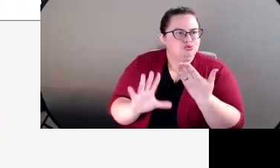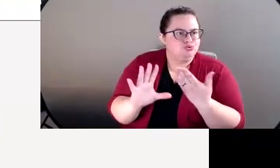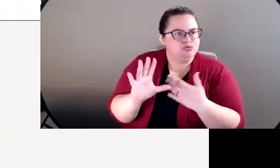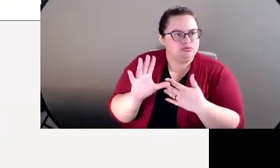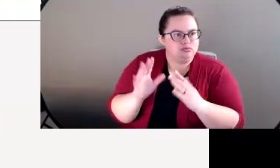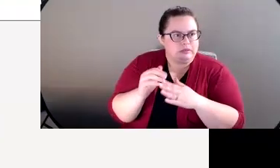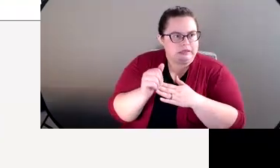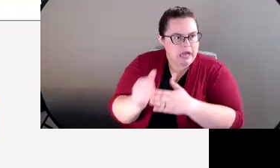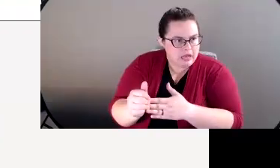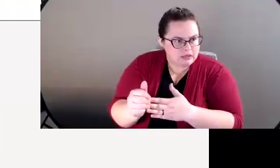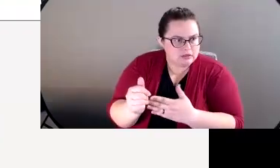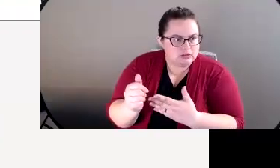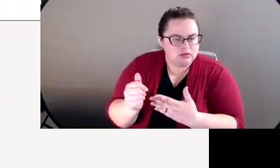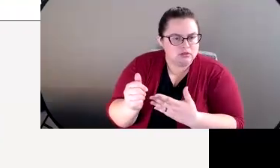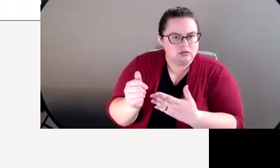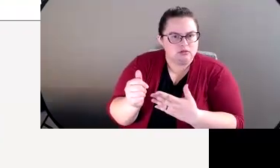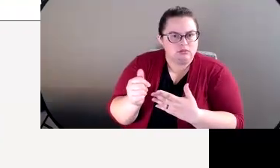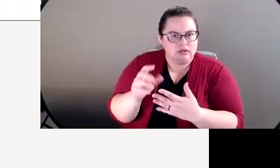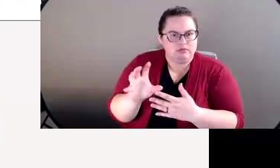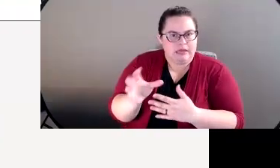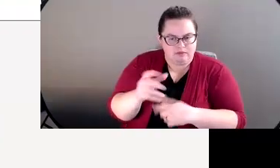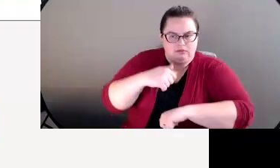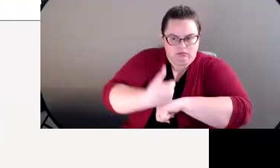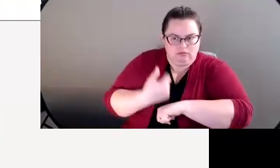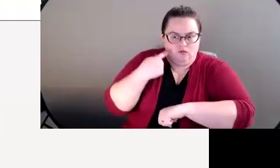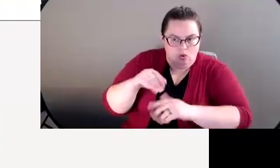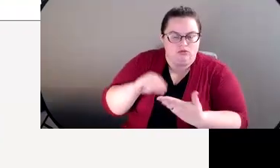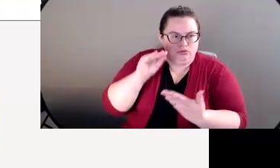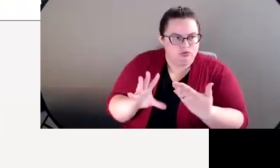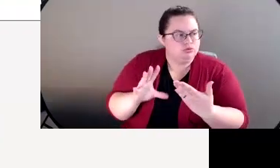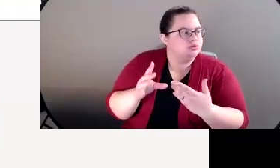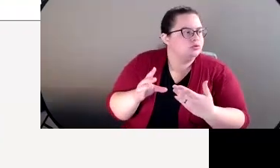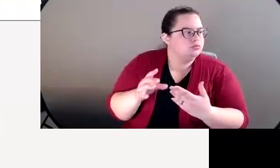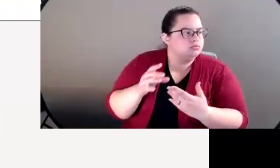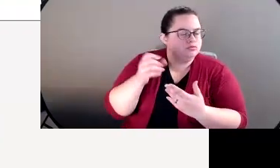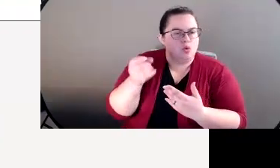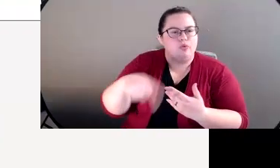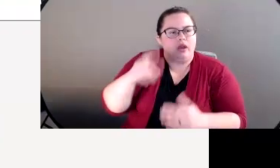That Canvas has created for students just so that they understand